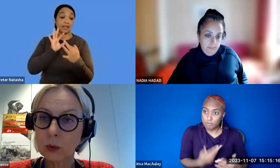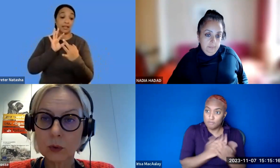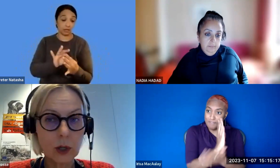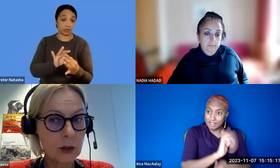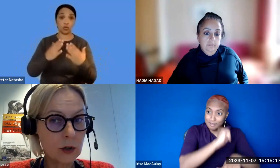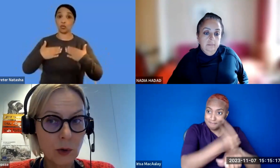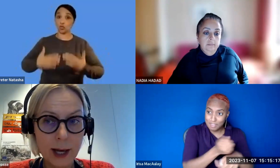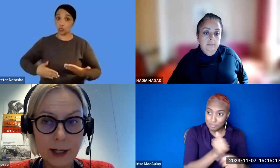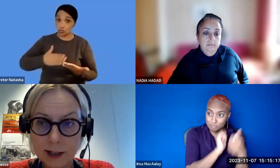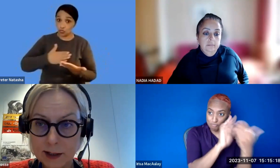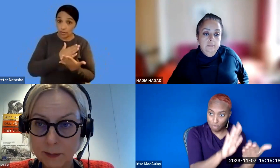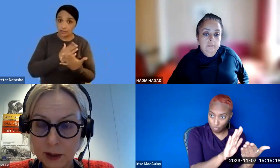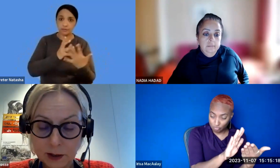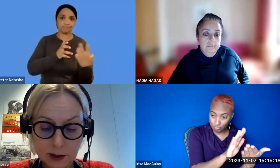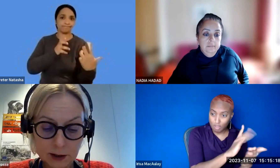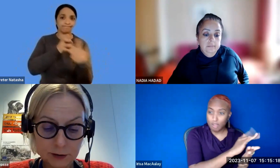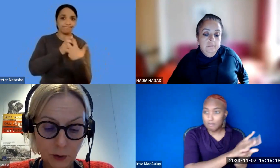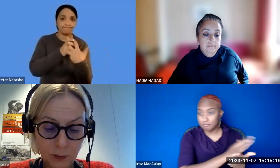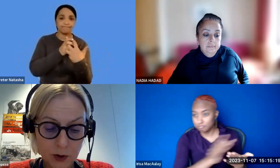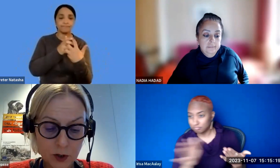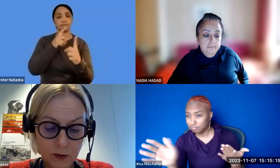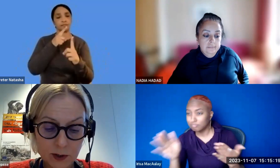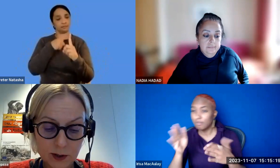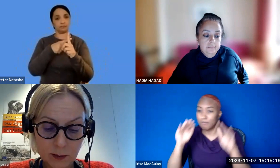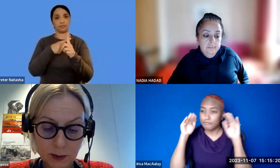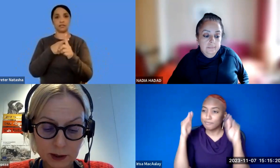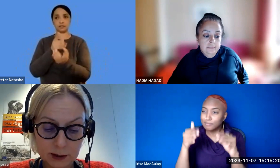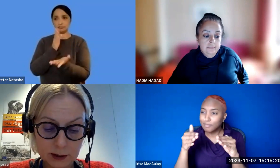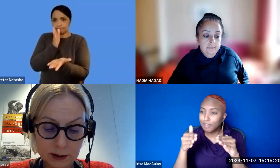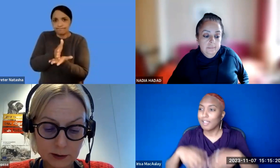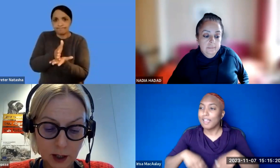to ensuring accessibility for persons with disabilities,